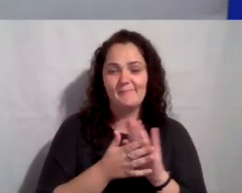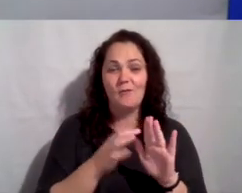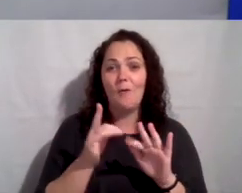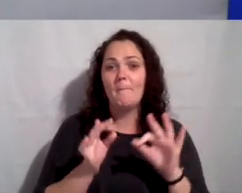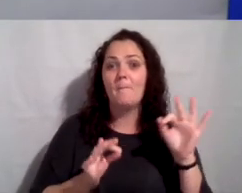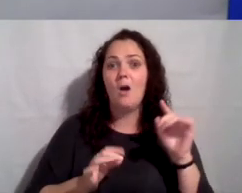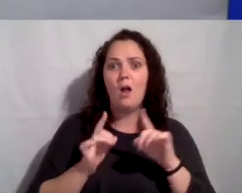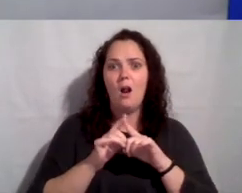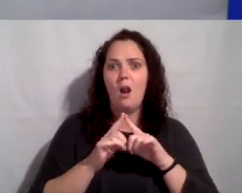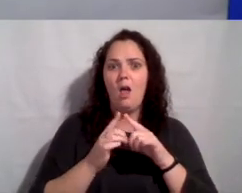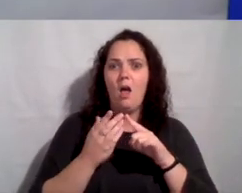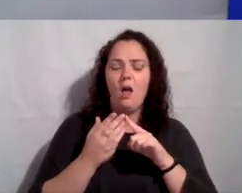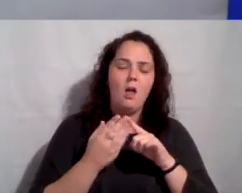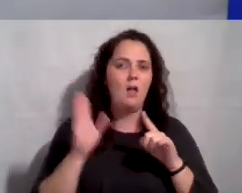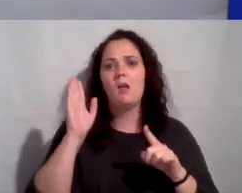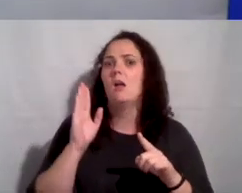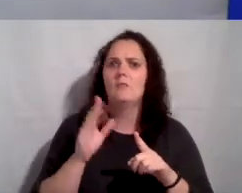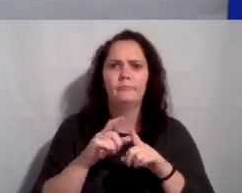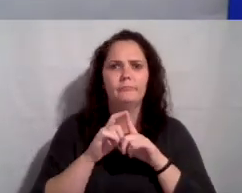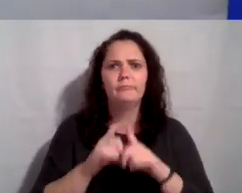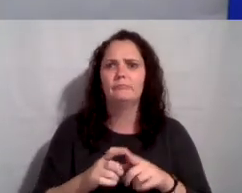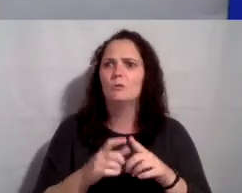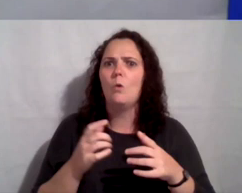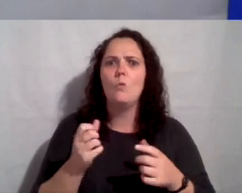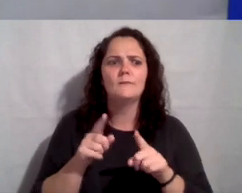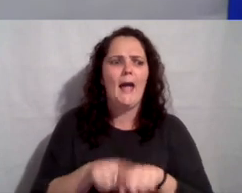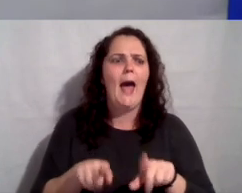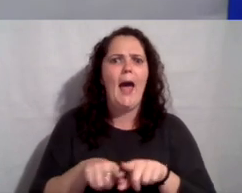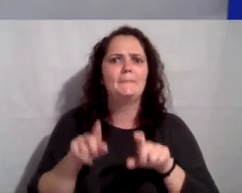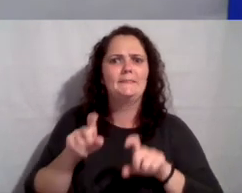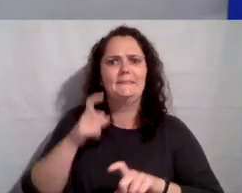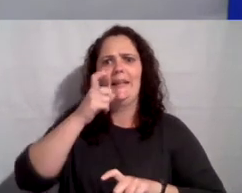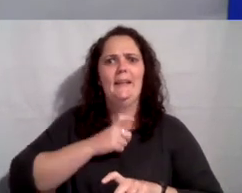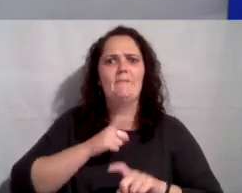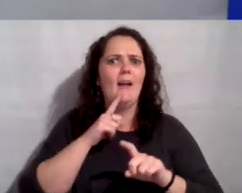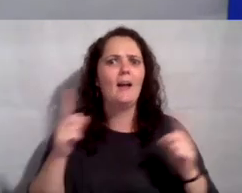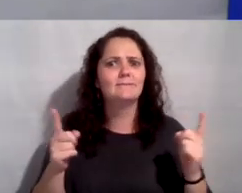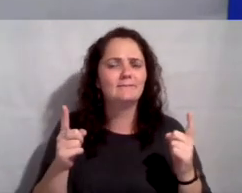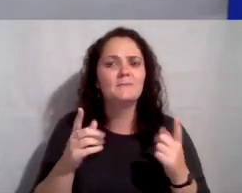the model to hold for any length of time in order to do to gesture drawing. Or increasingly over the last 30 years